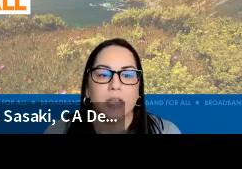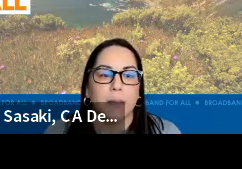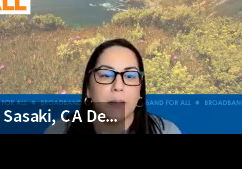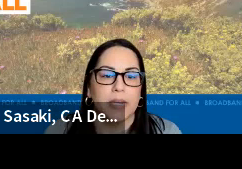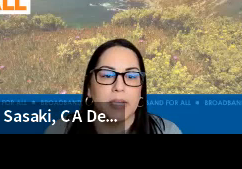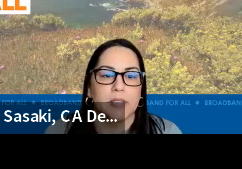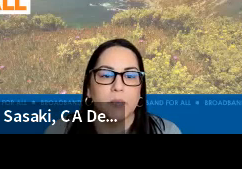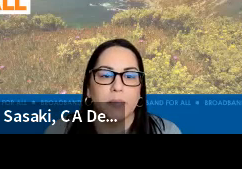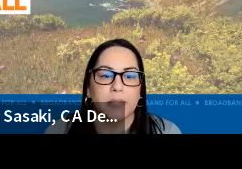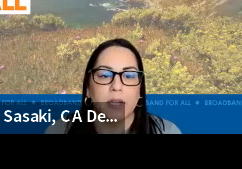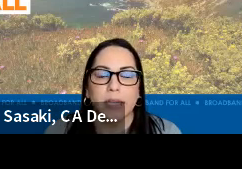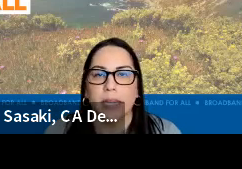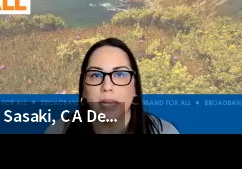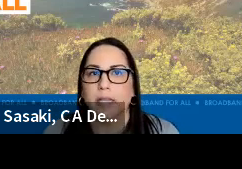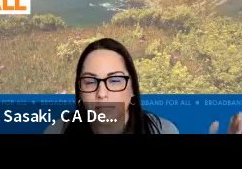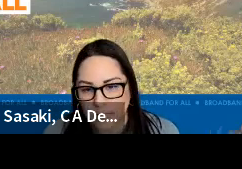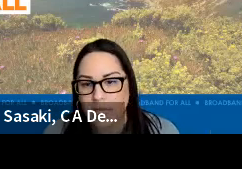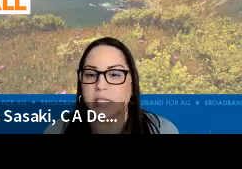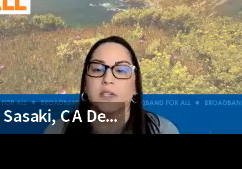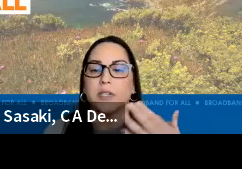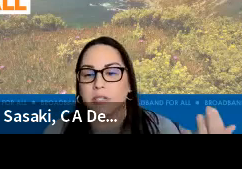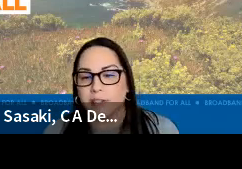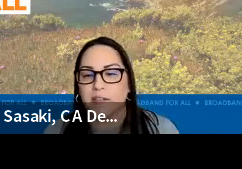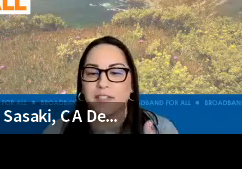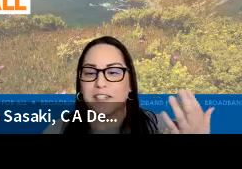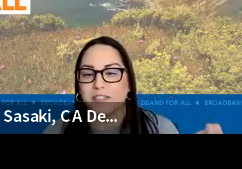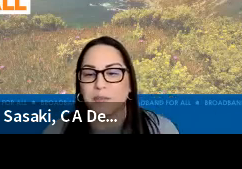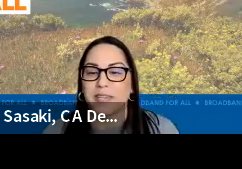meetings we're be talking again. This is a continuation of the conversation, so you may